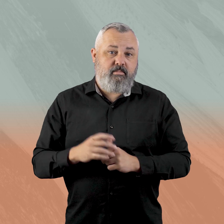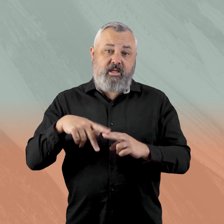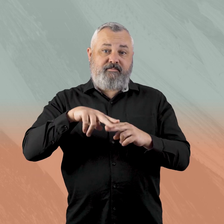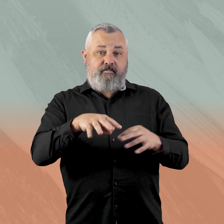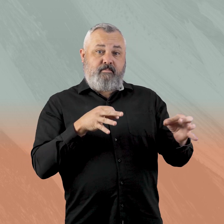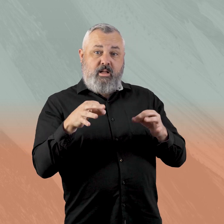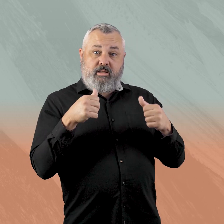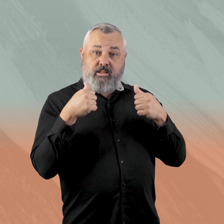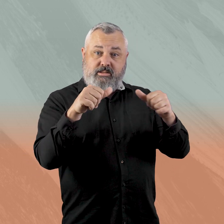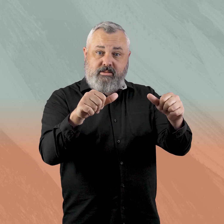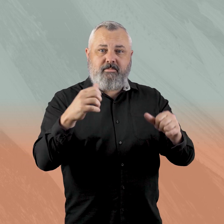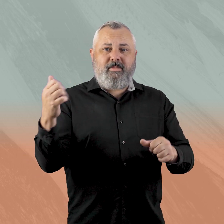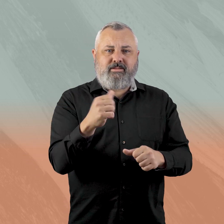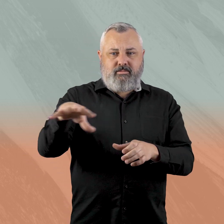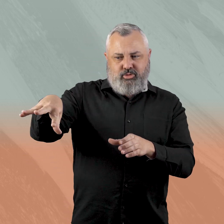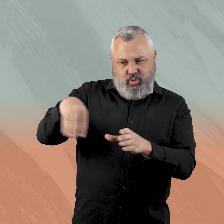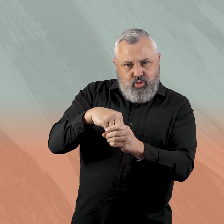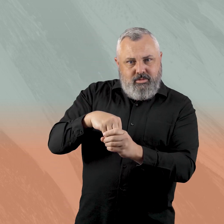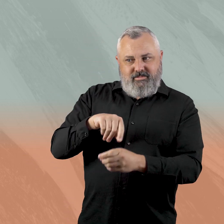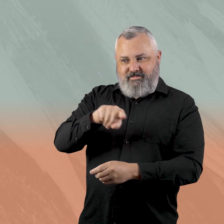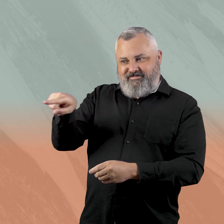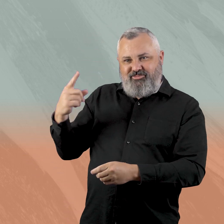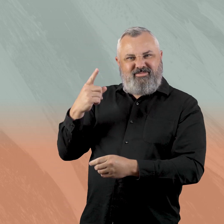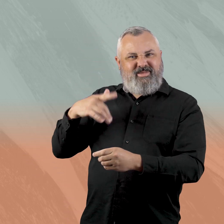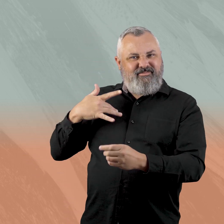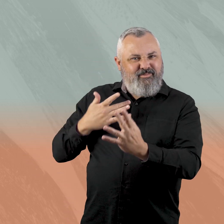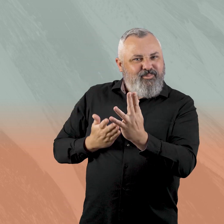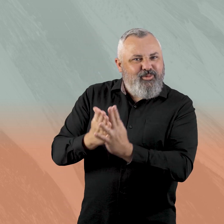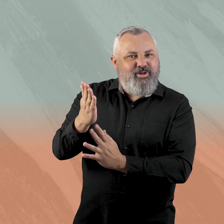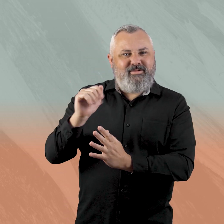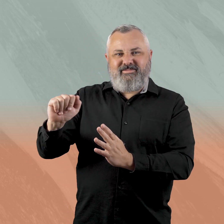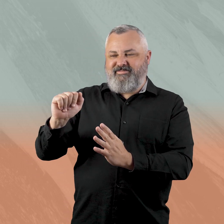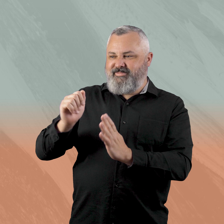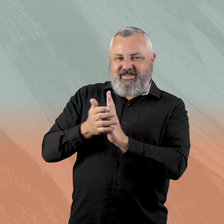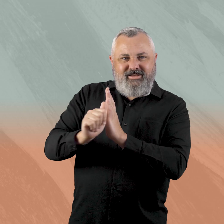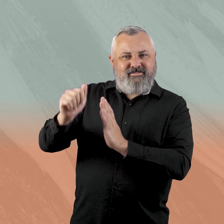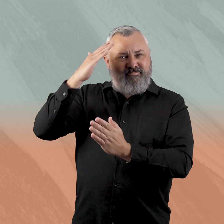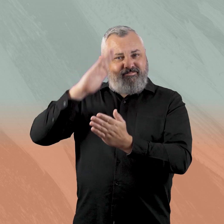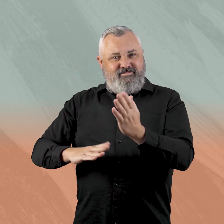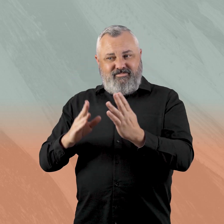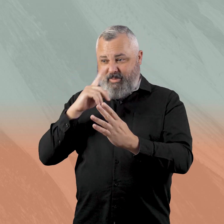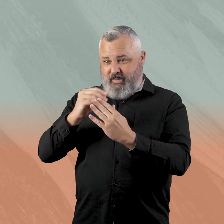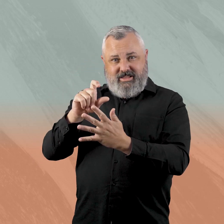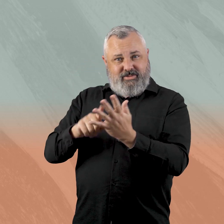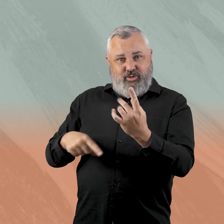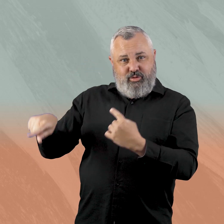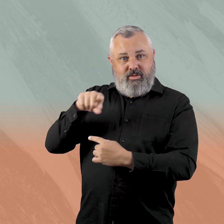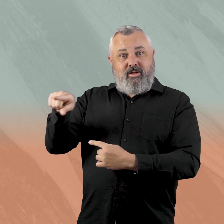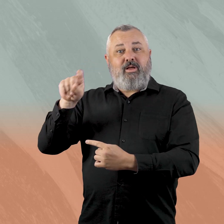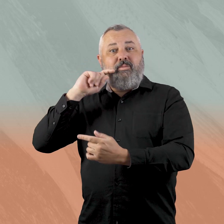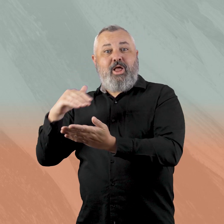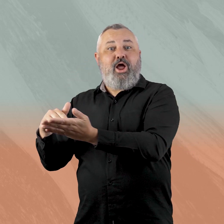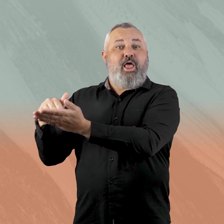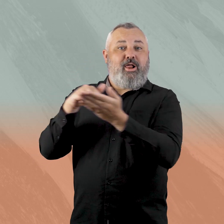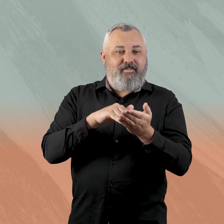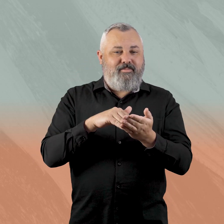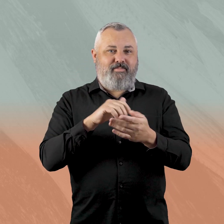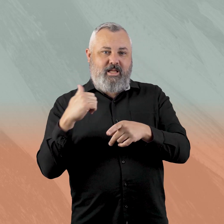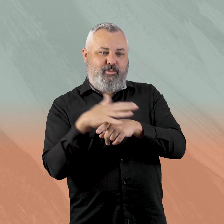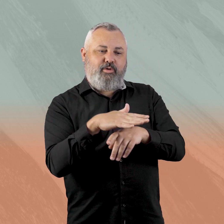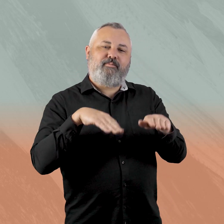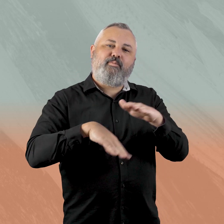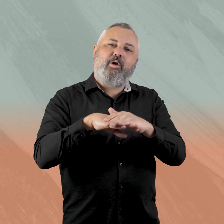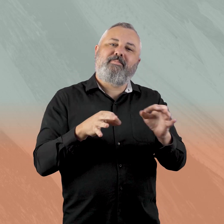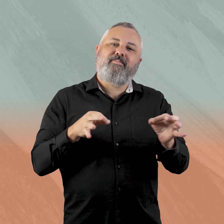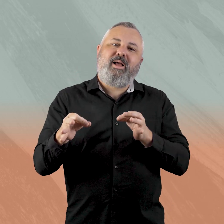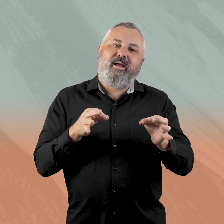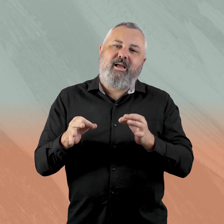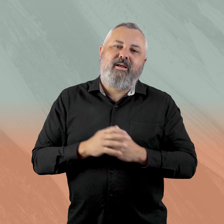The success of the Plan will require the expertise and lived experience of people with disability to inform all aspects of the Plan.